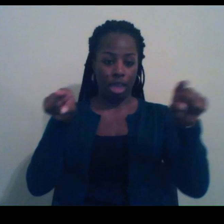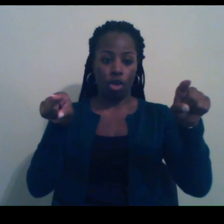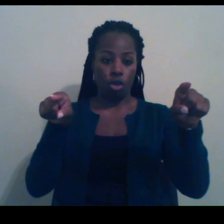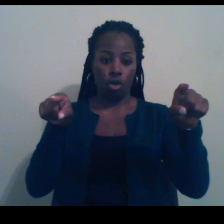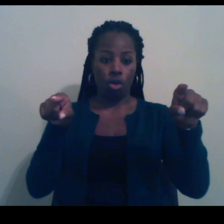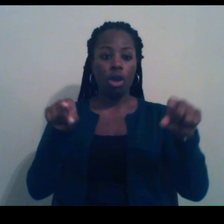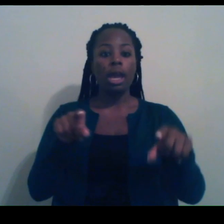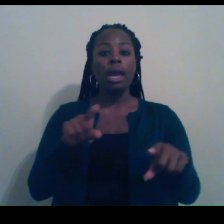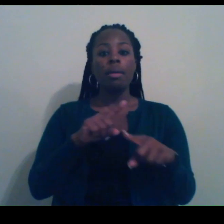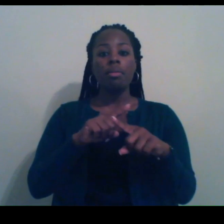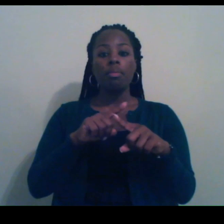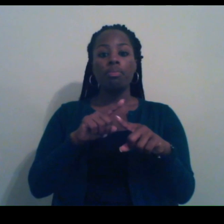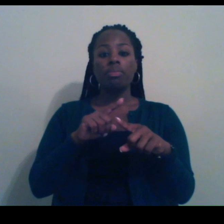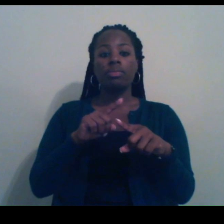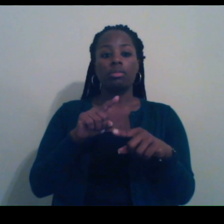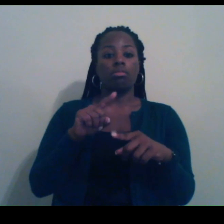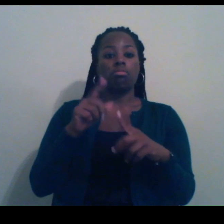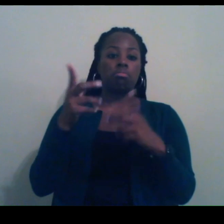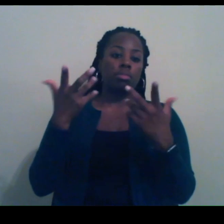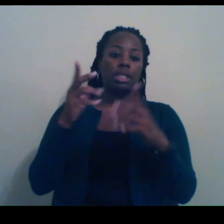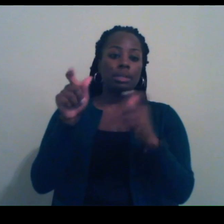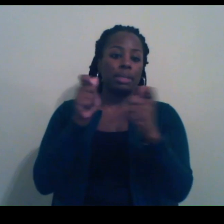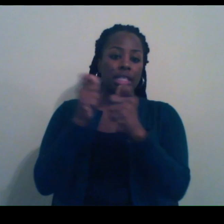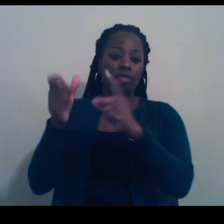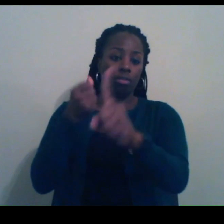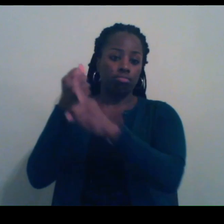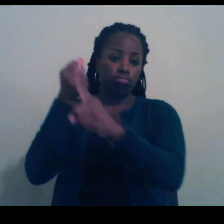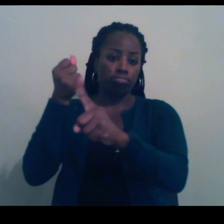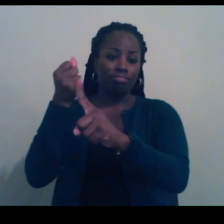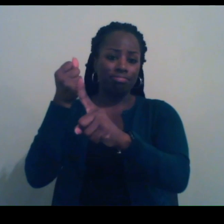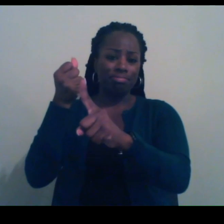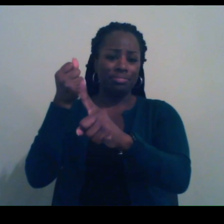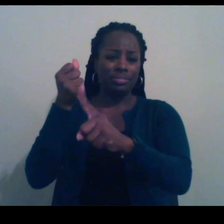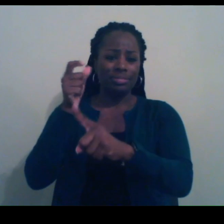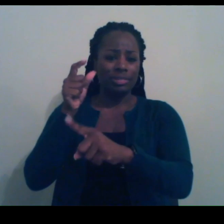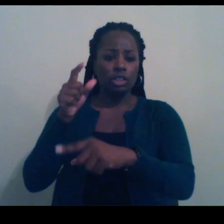those countries to define that in addition to that by establishing the